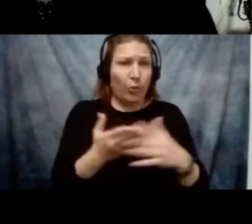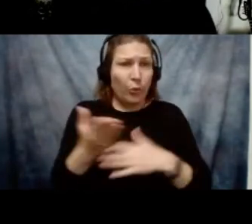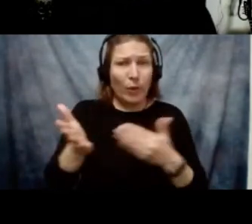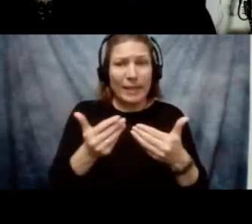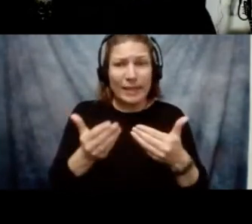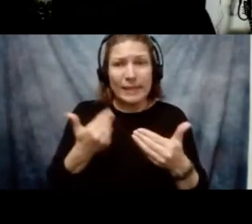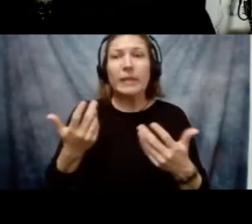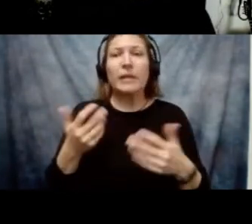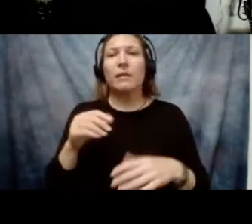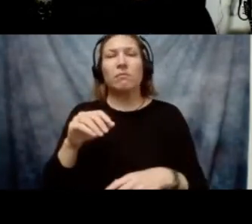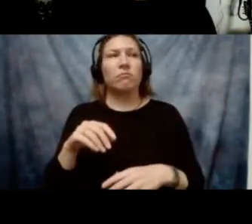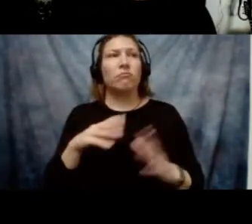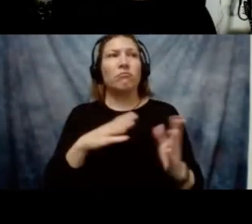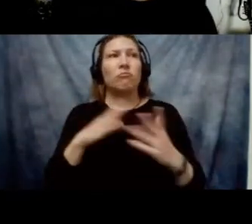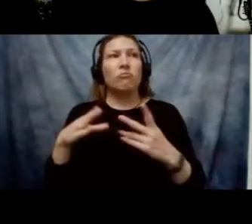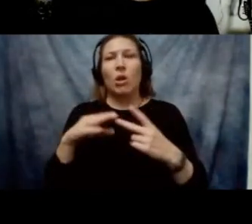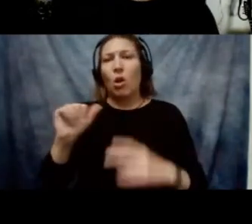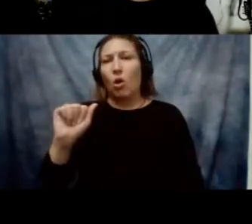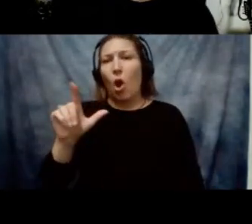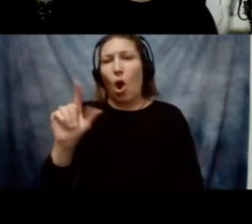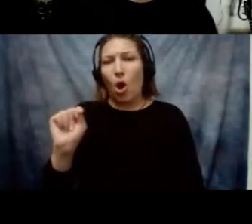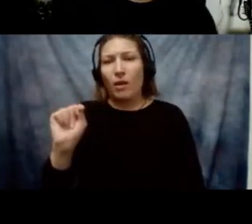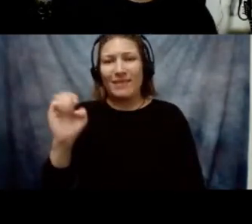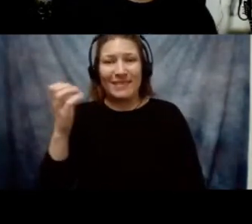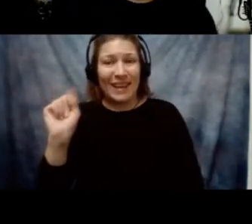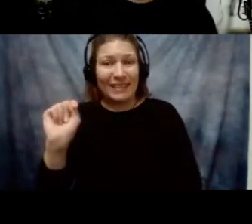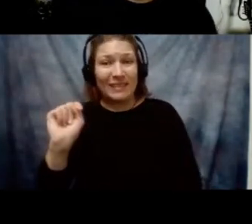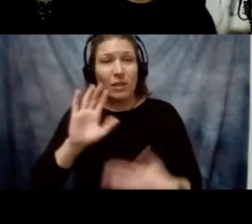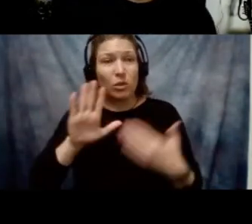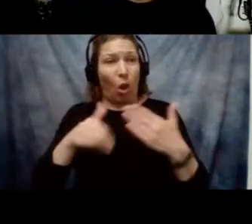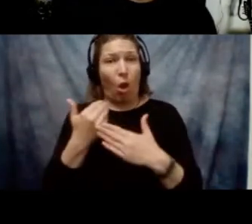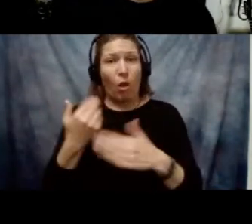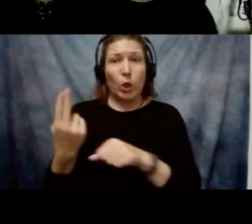contrast one is super easy because you literally just take a screenshot of your course screen and